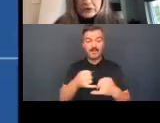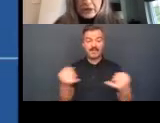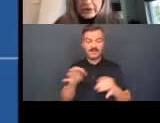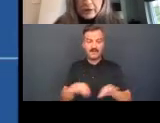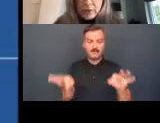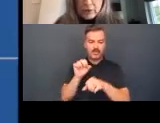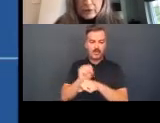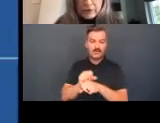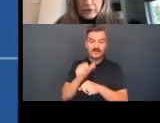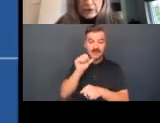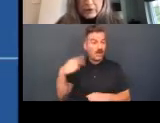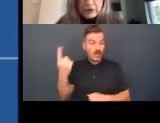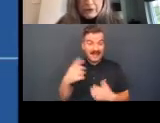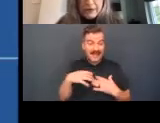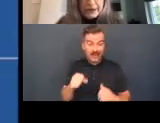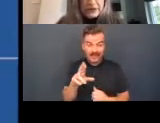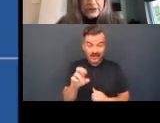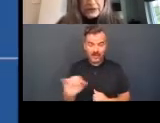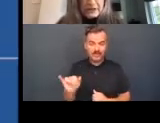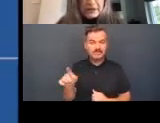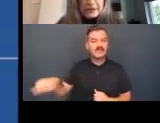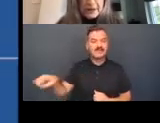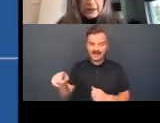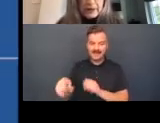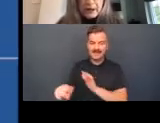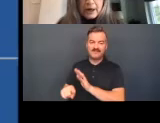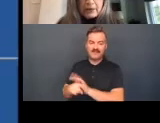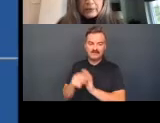healthcare workers also are disadvantaged in the sense that they are at higher risk